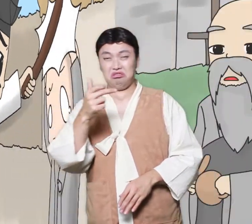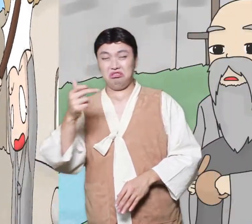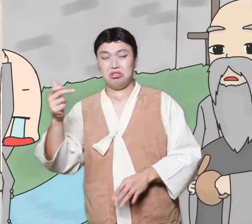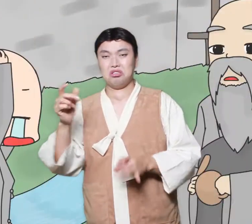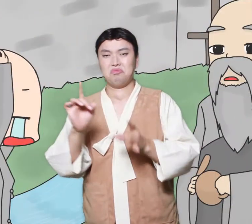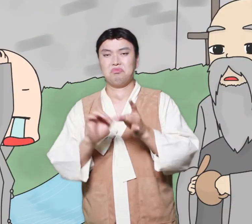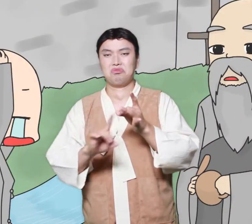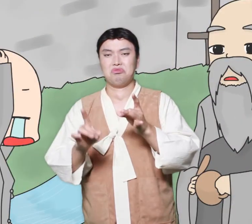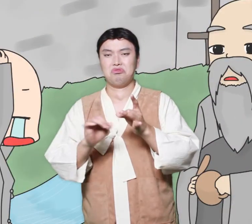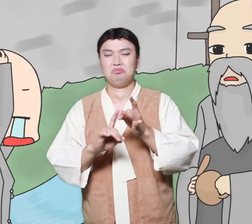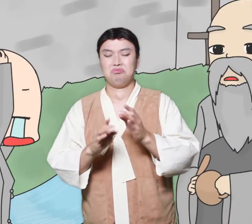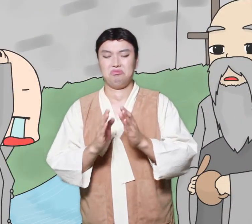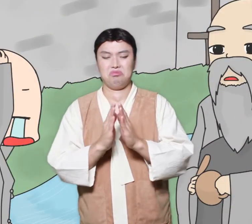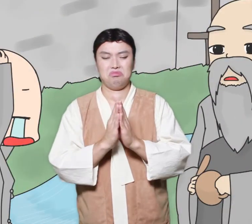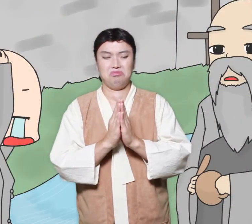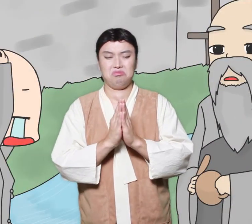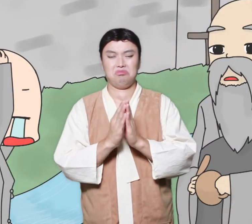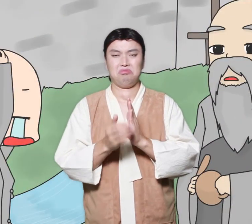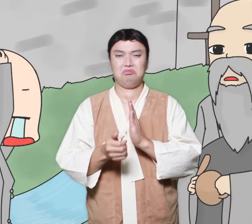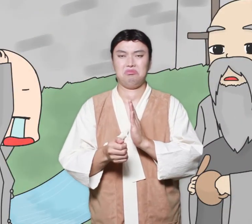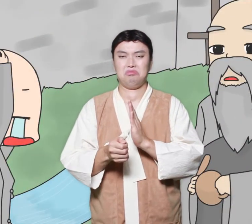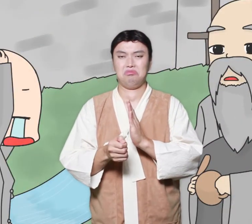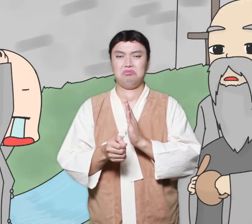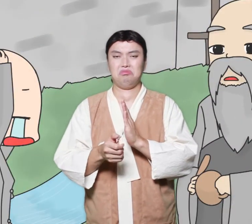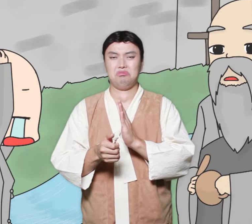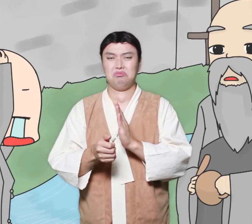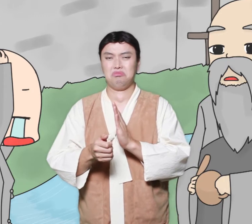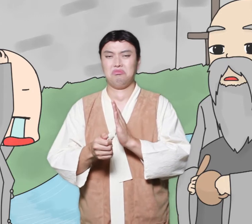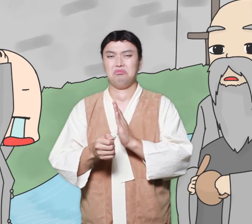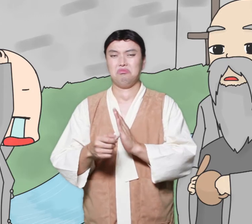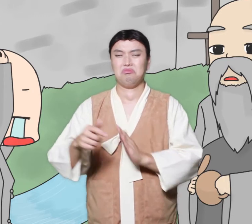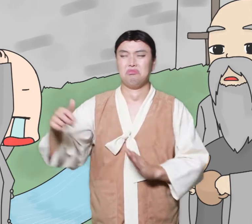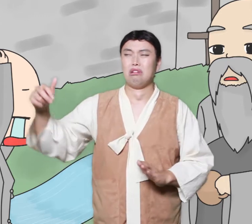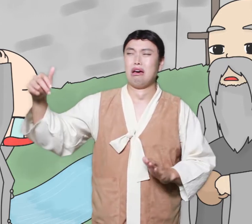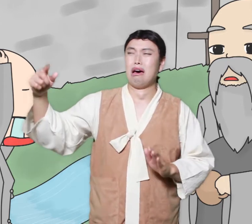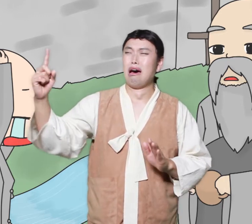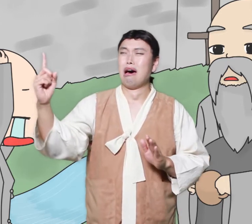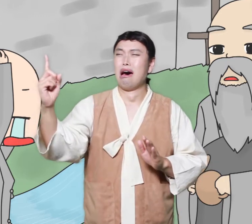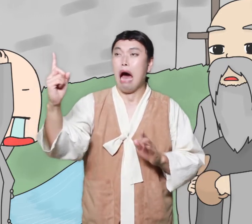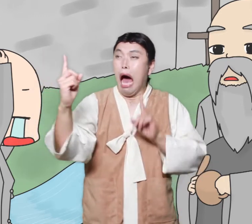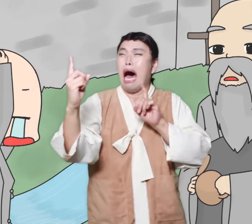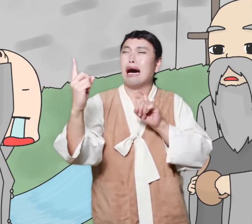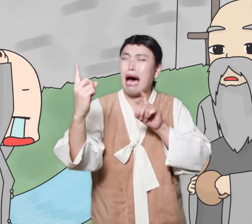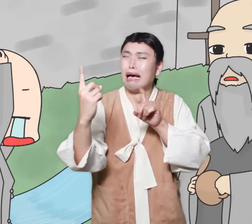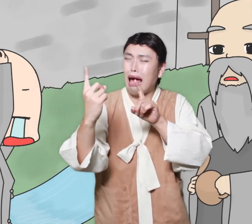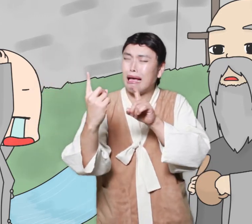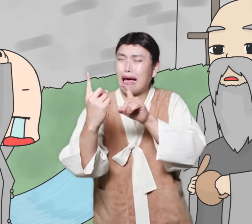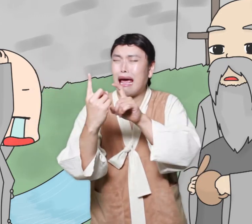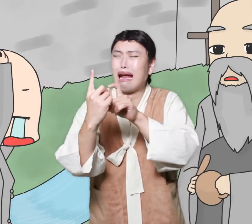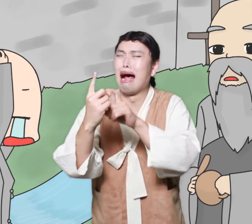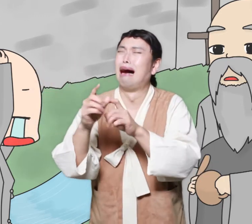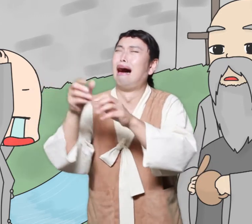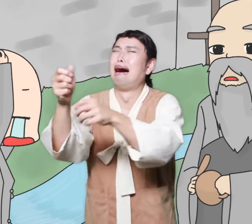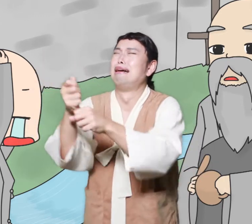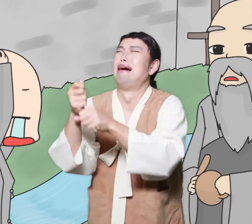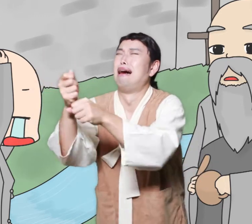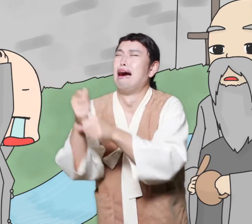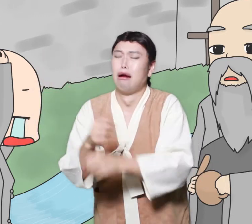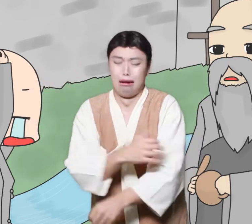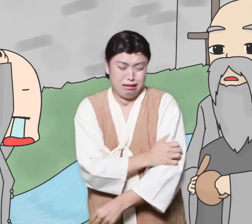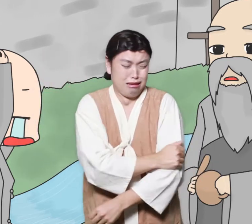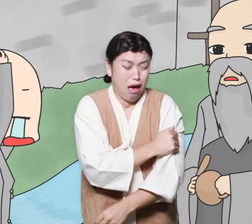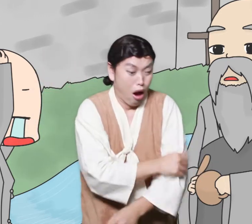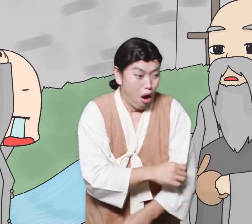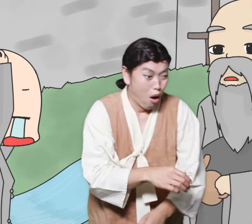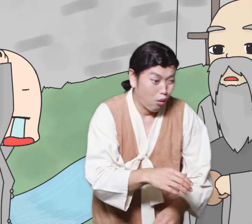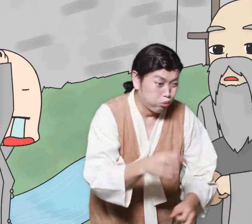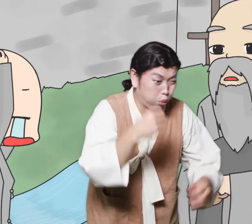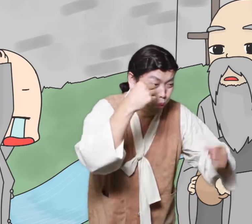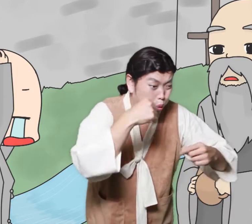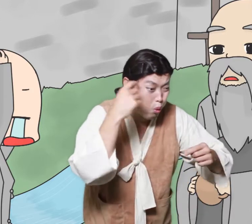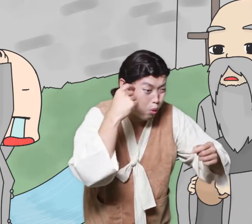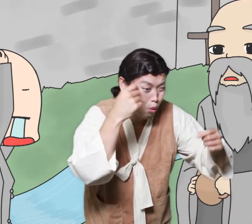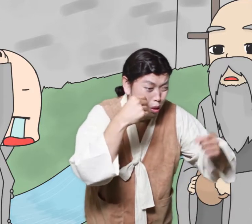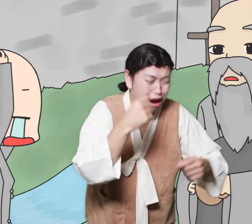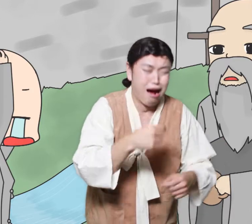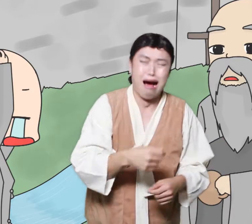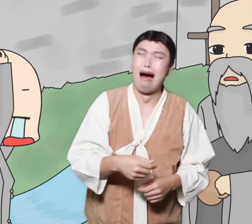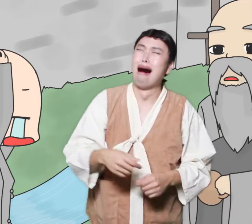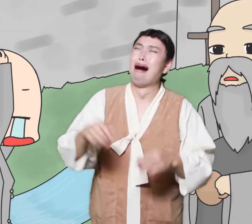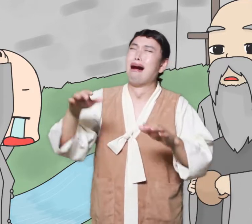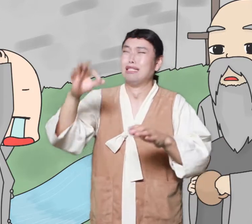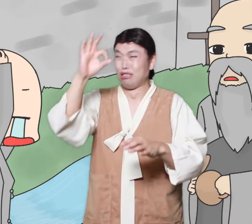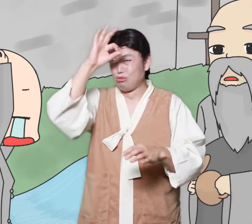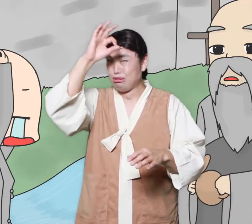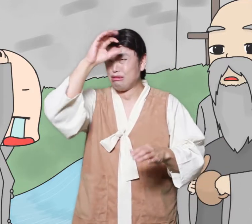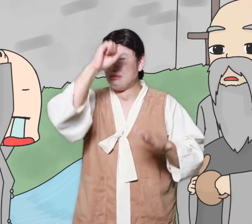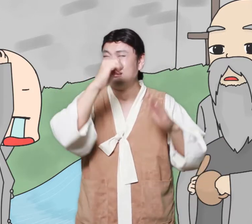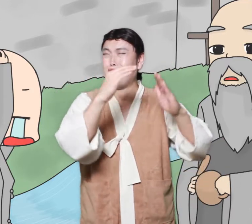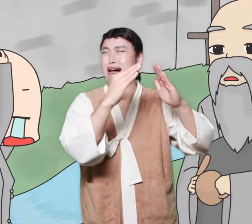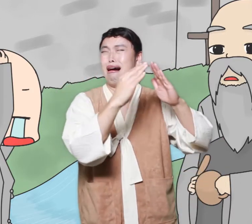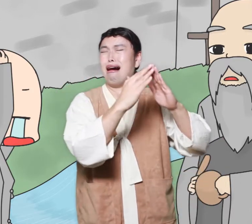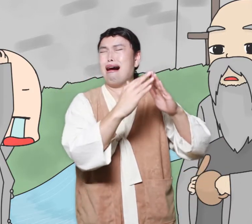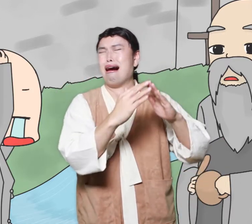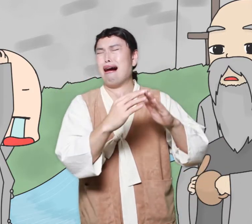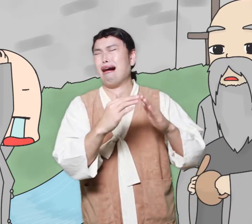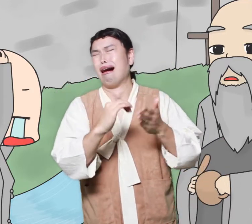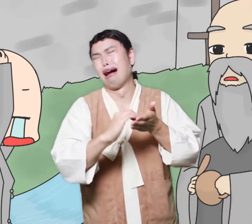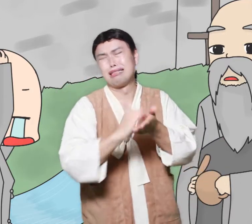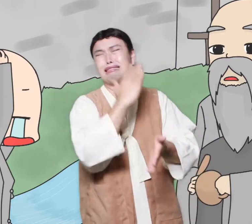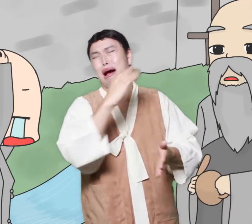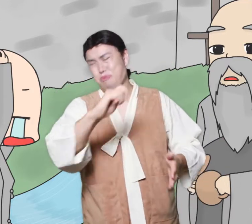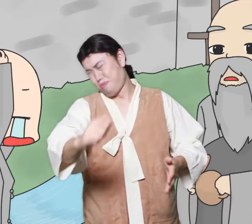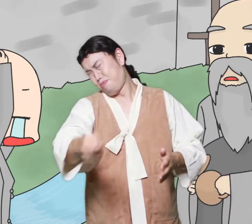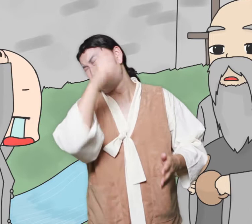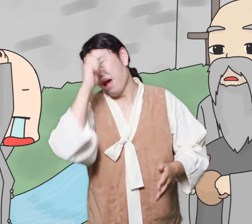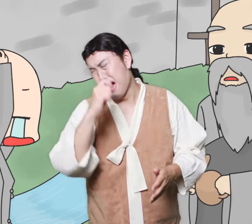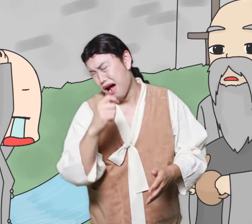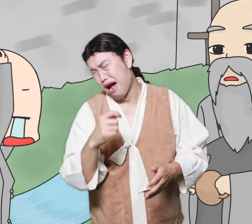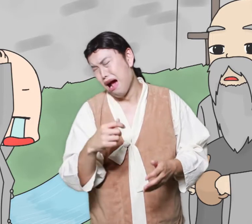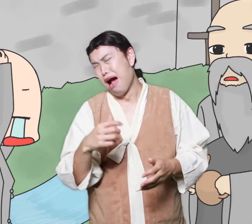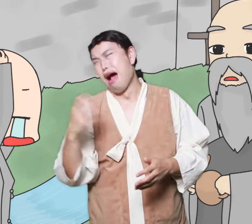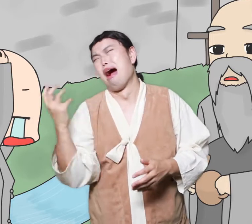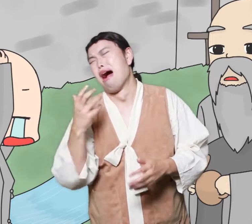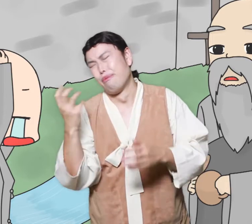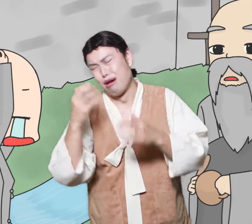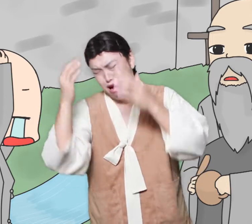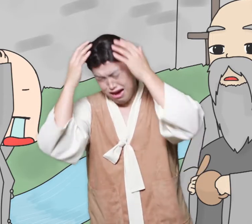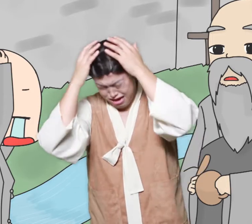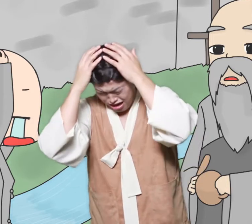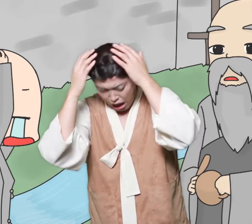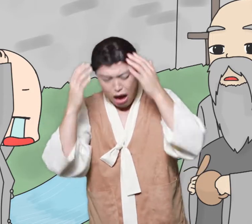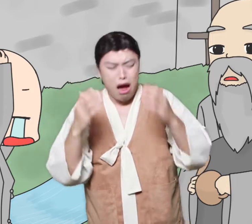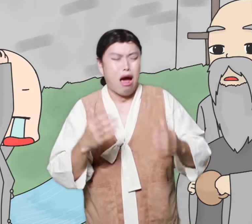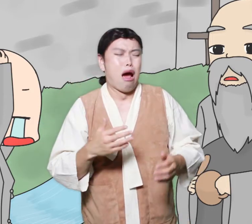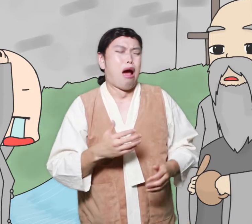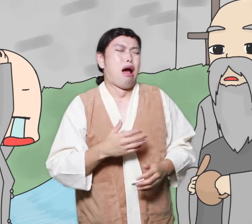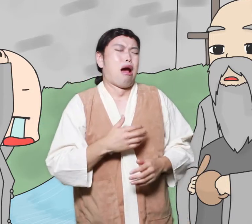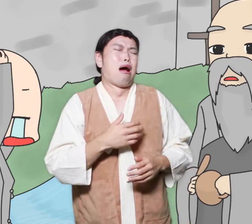The child monk grabed his head As he was crying, then he met a greater monk.